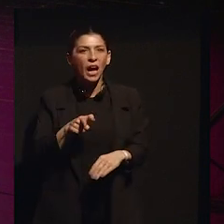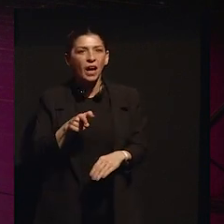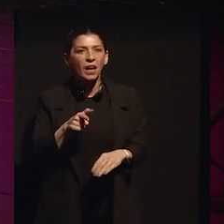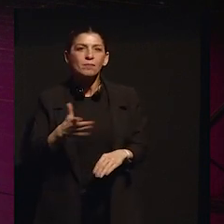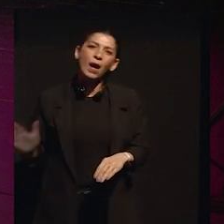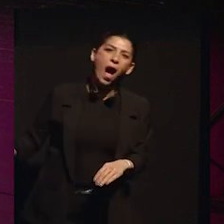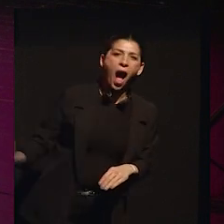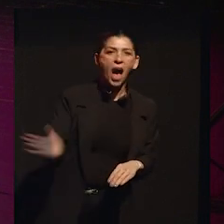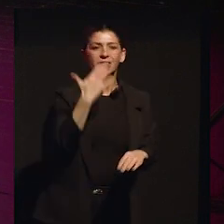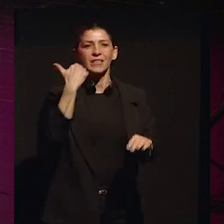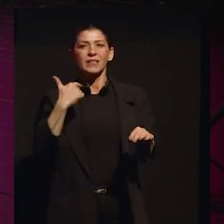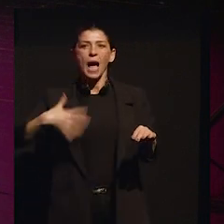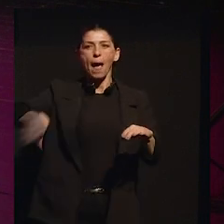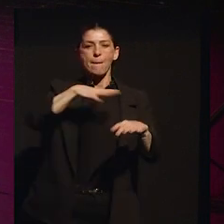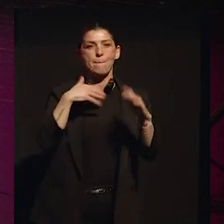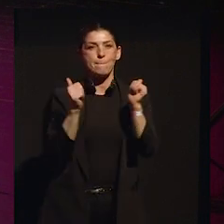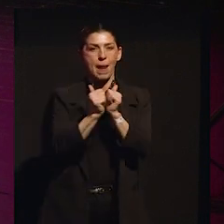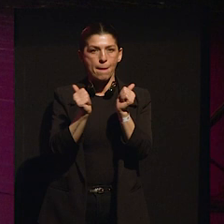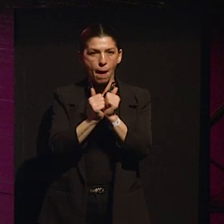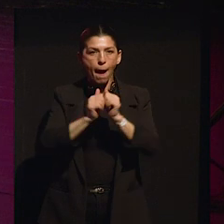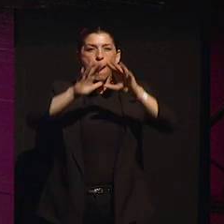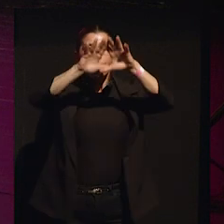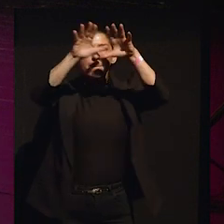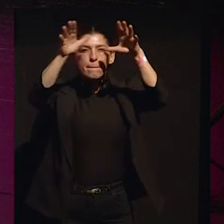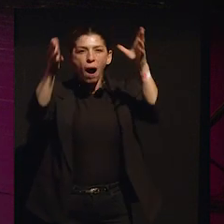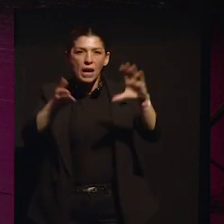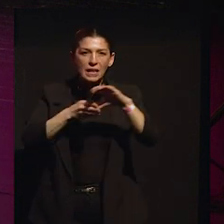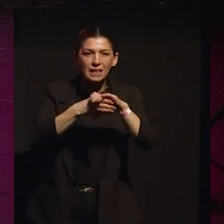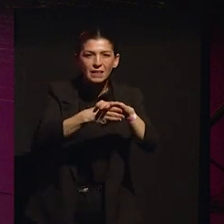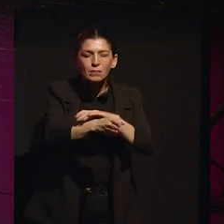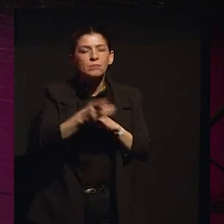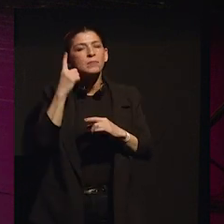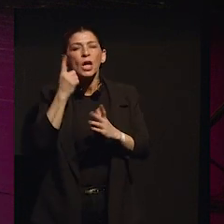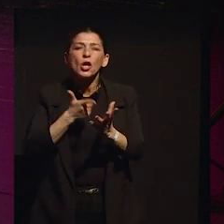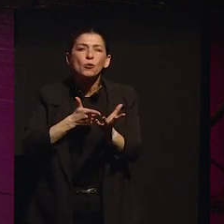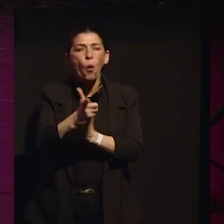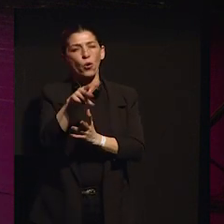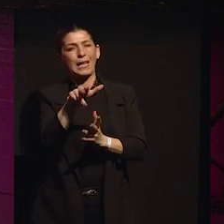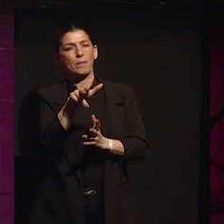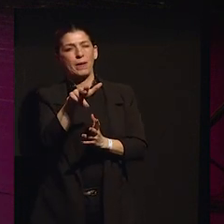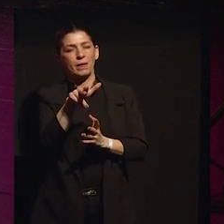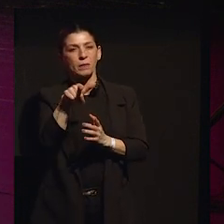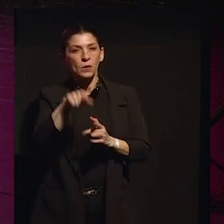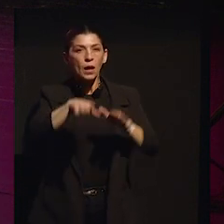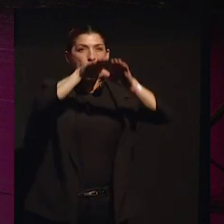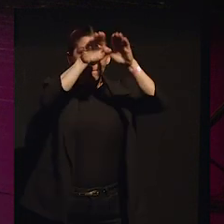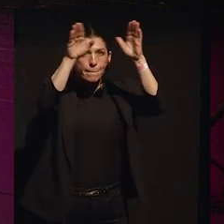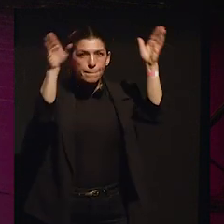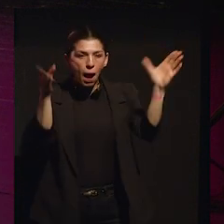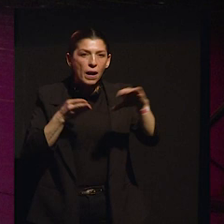Premenstrual, so, at the period right before menstruation, they gather and say, “come on girls, we’re going to the cave.”